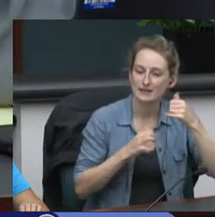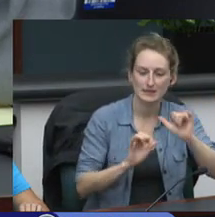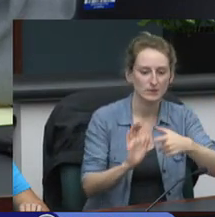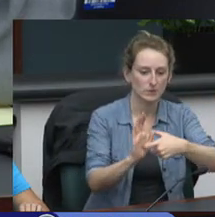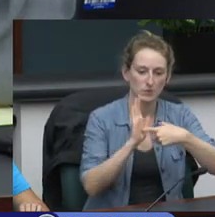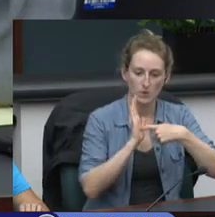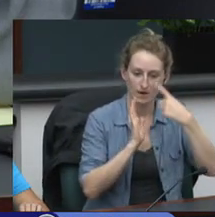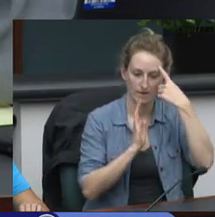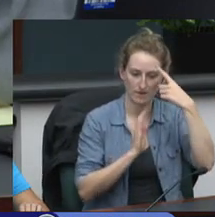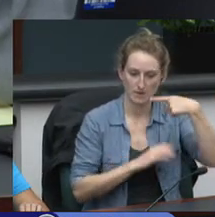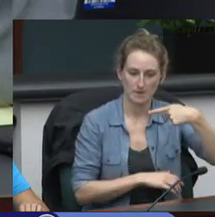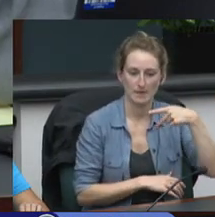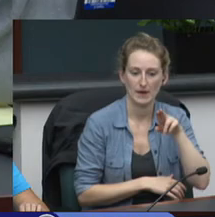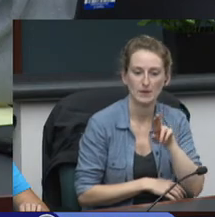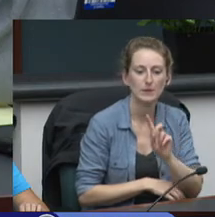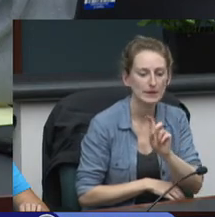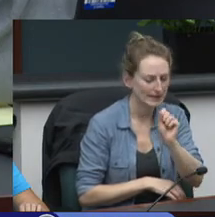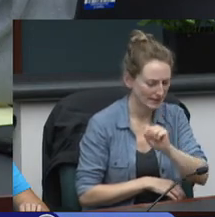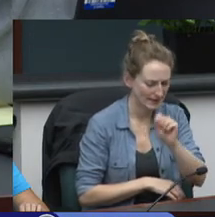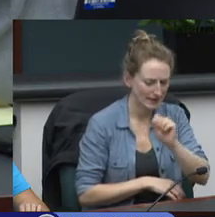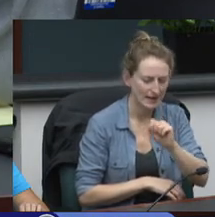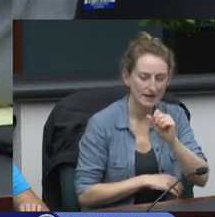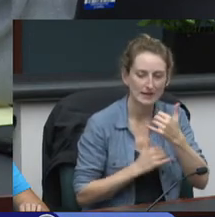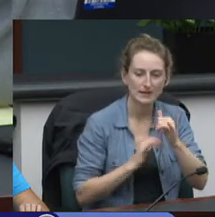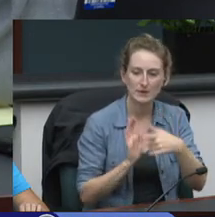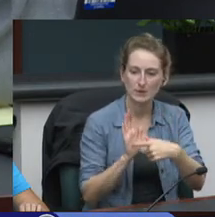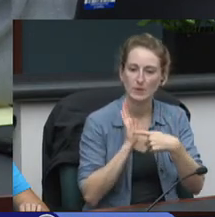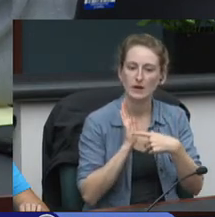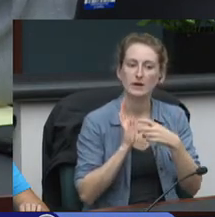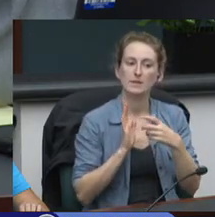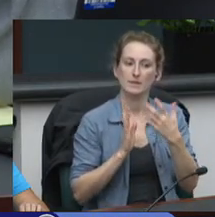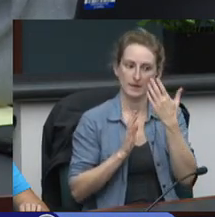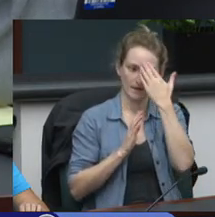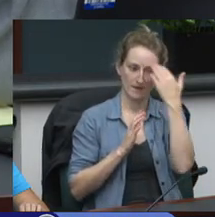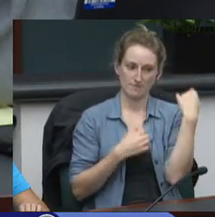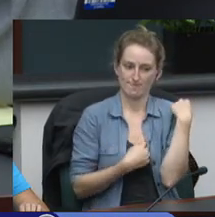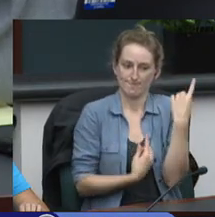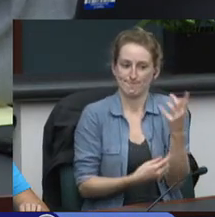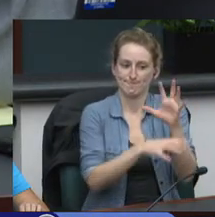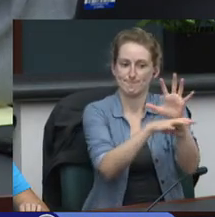we'll check because the practice is that we always if something's going to